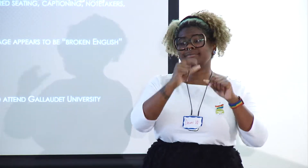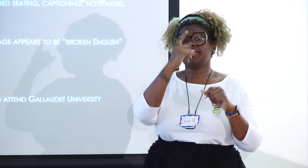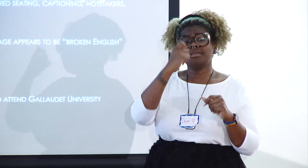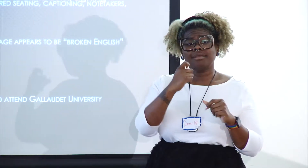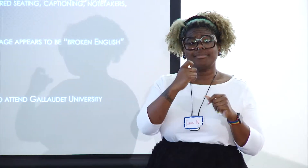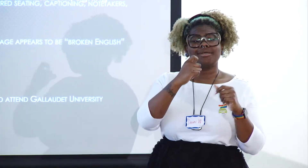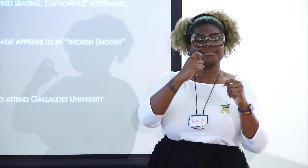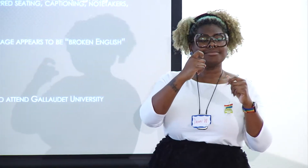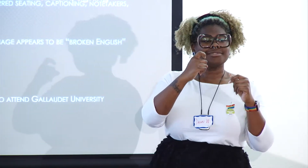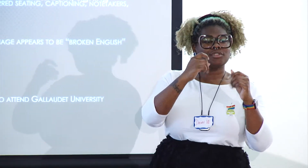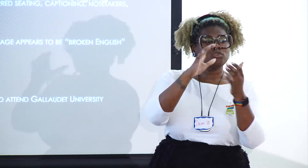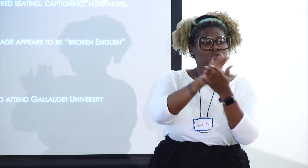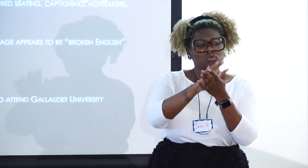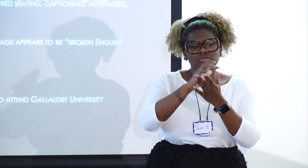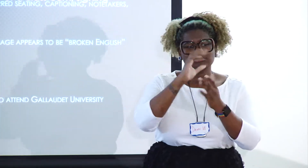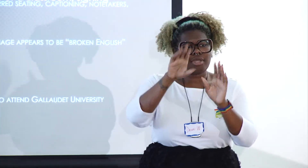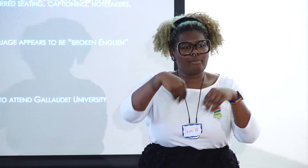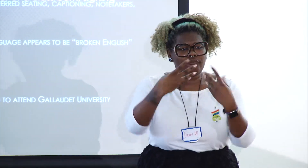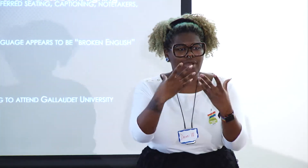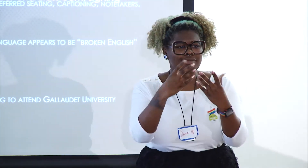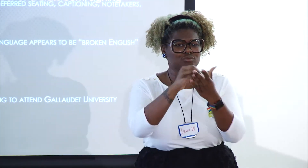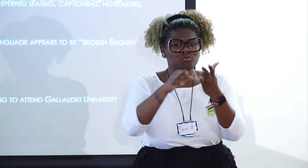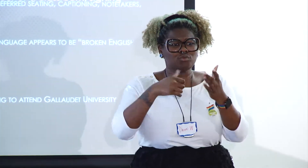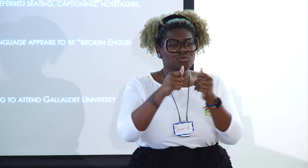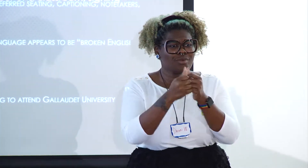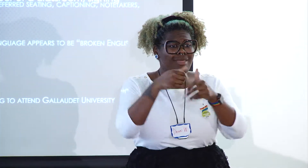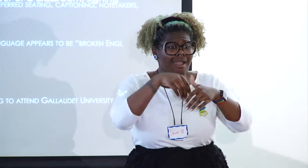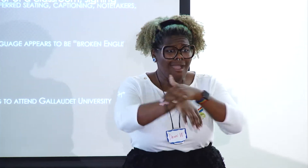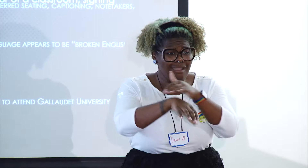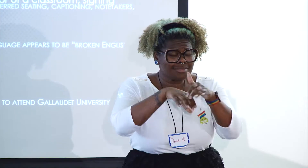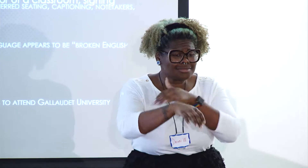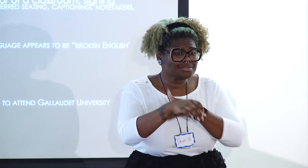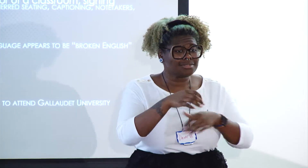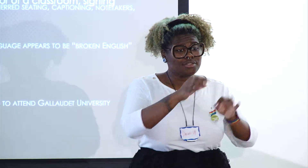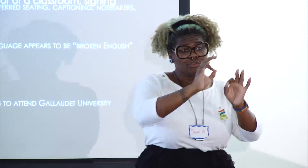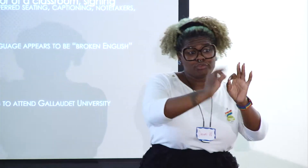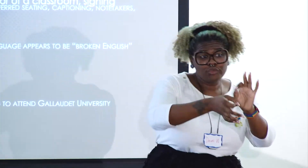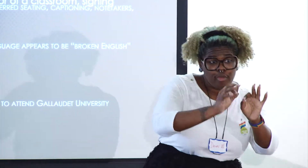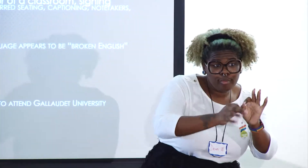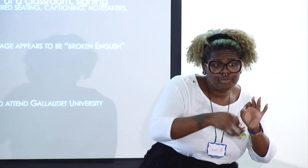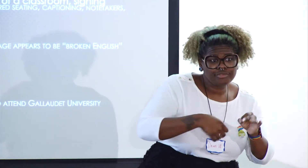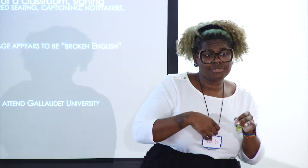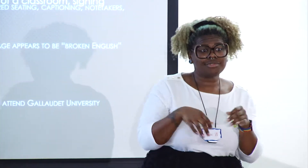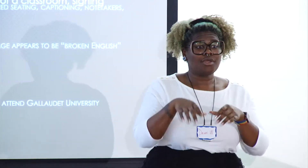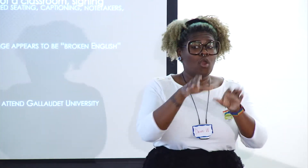within the educational system. Schools not providing access for deaf students,